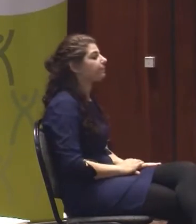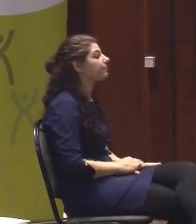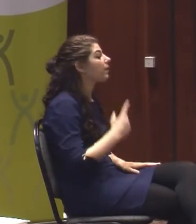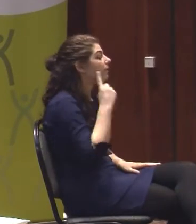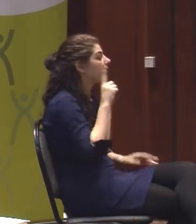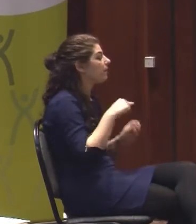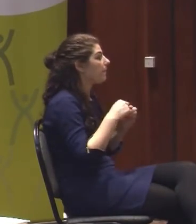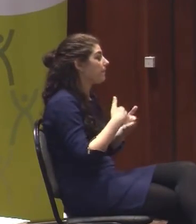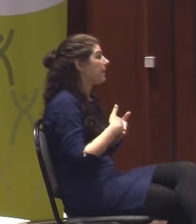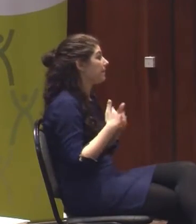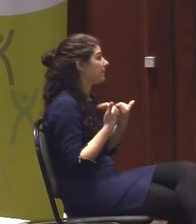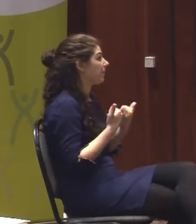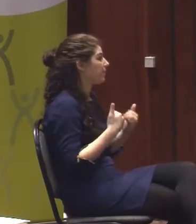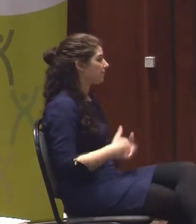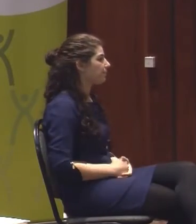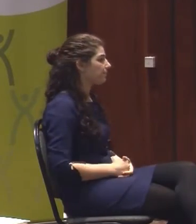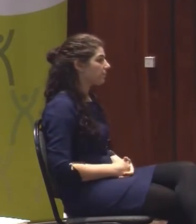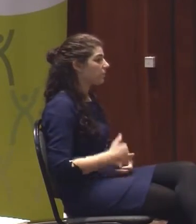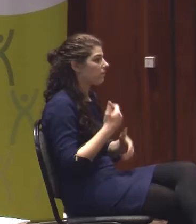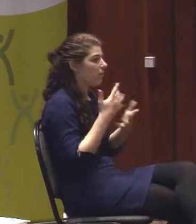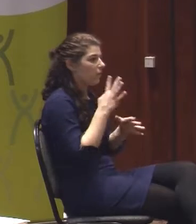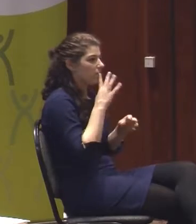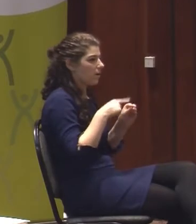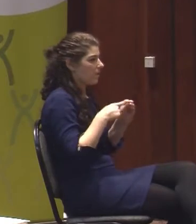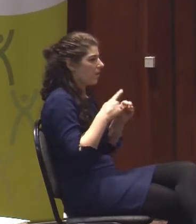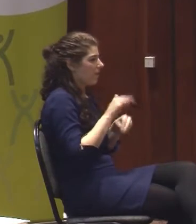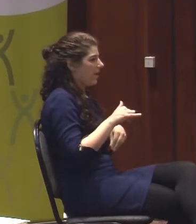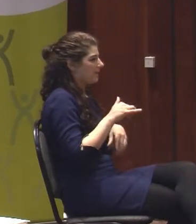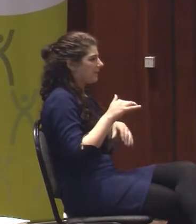Well we already talked about that unnatural environment,